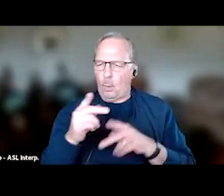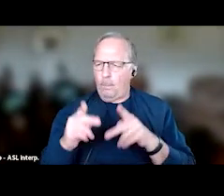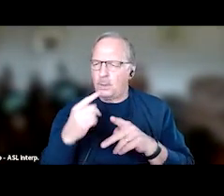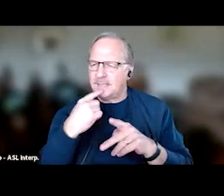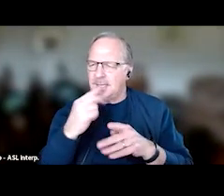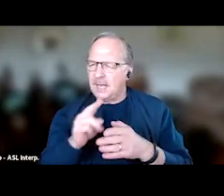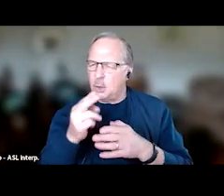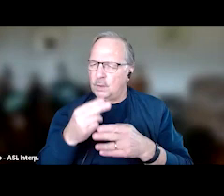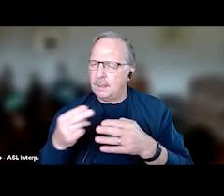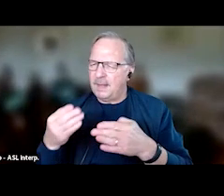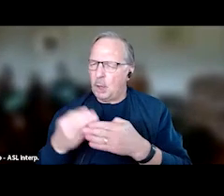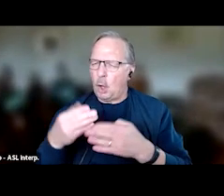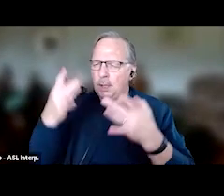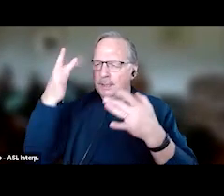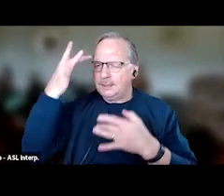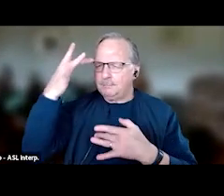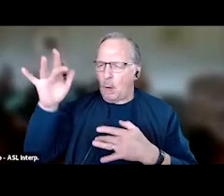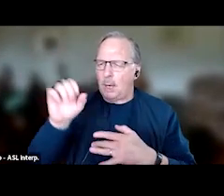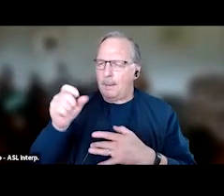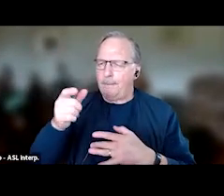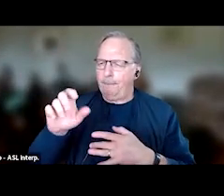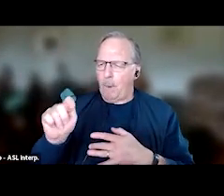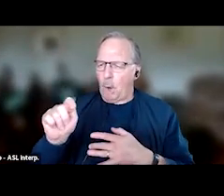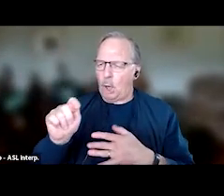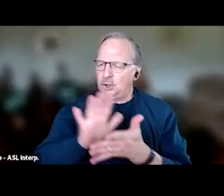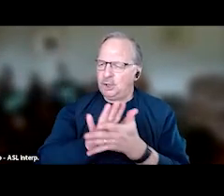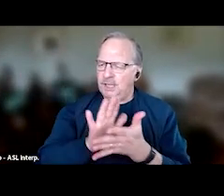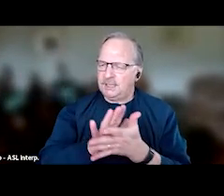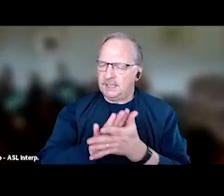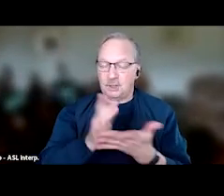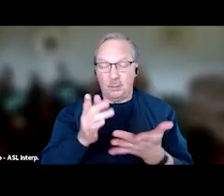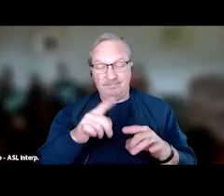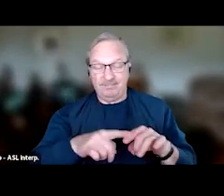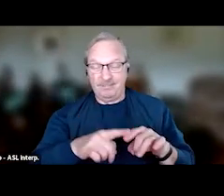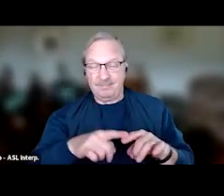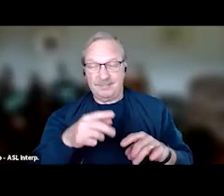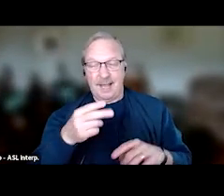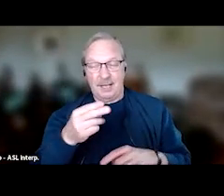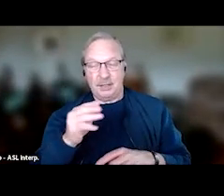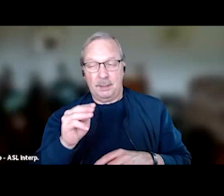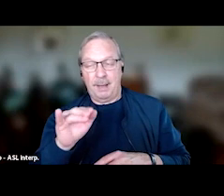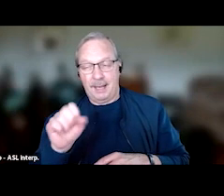called Smartsheets. So we're primarily relying on HMIS, PIT Count, and the HIC Count.